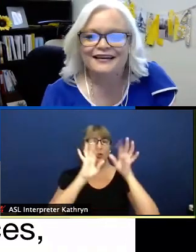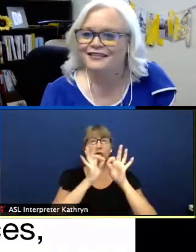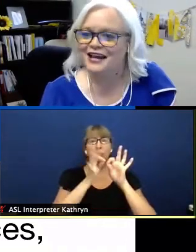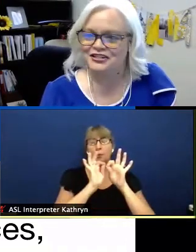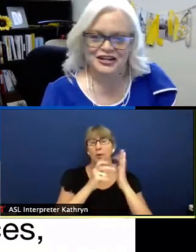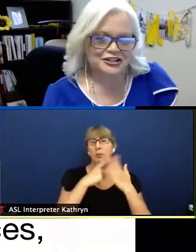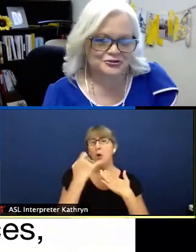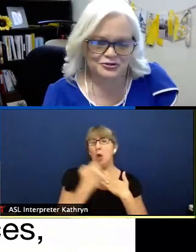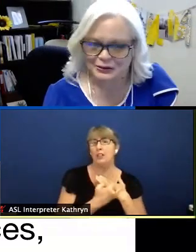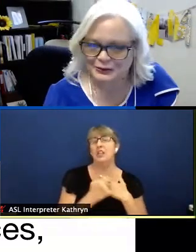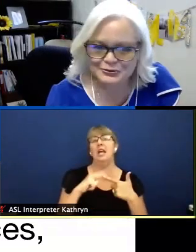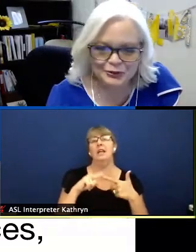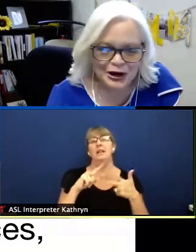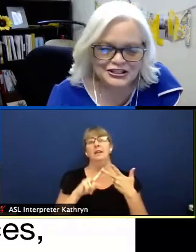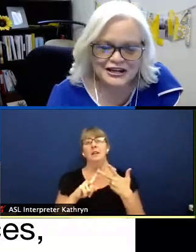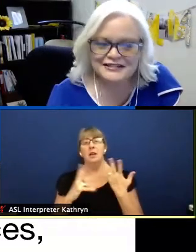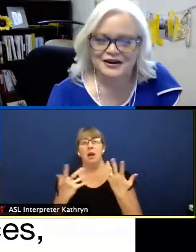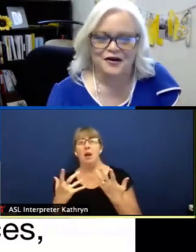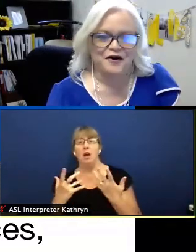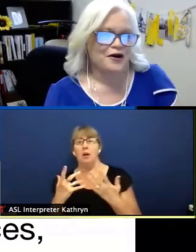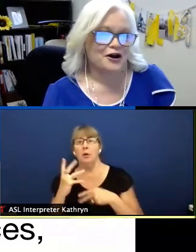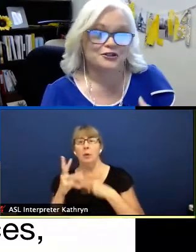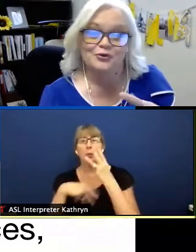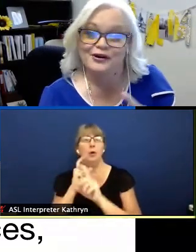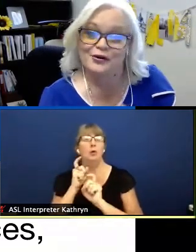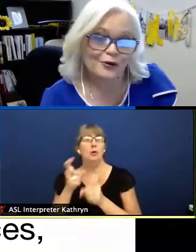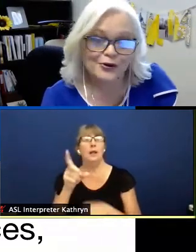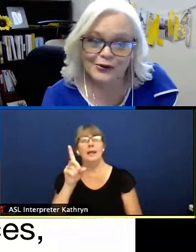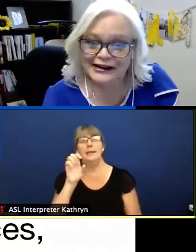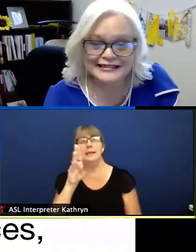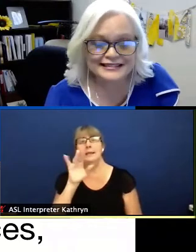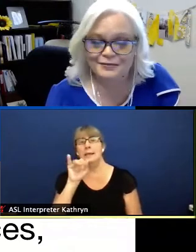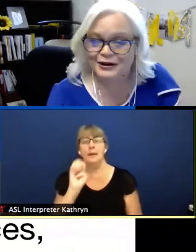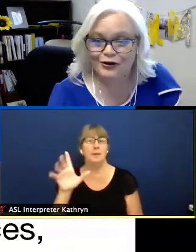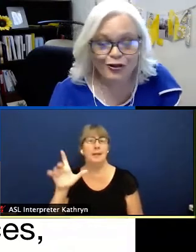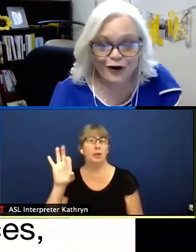the Educational Interpreter Project, our Auditory Oral grants Debbie and Clark.